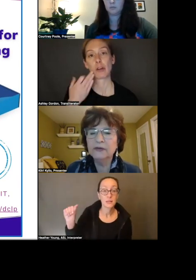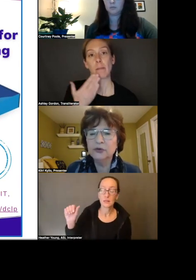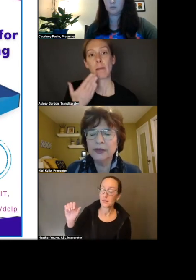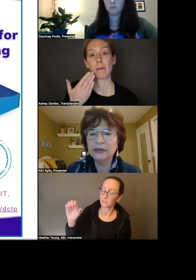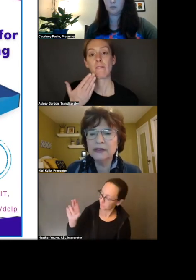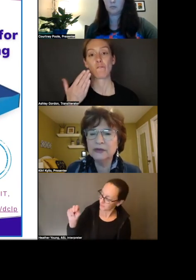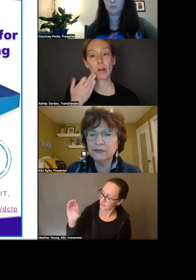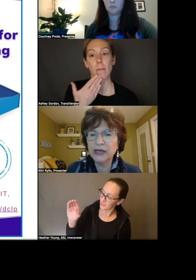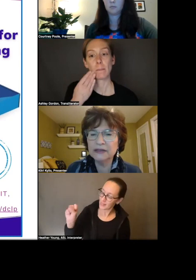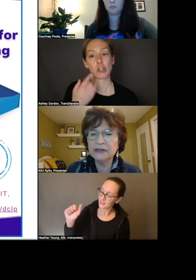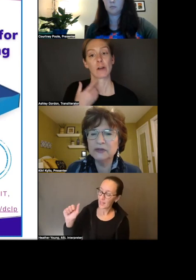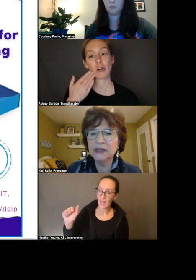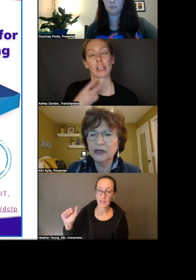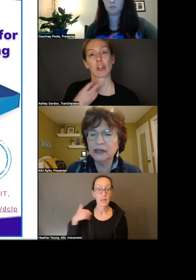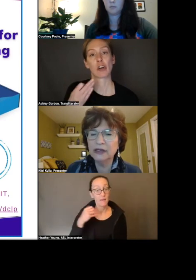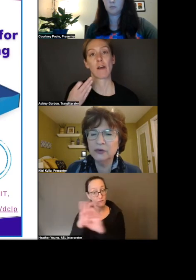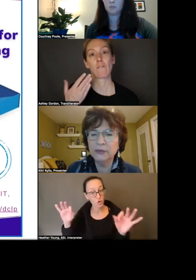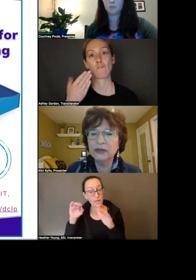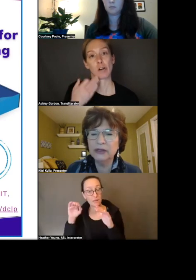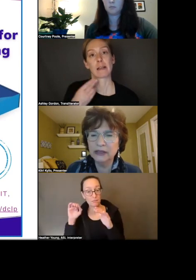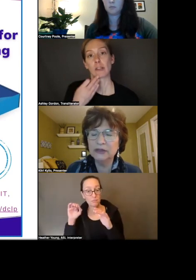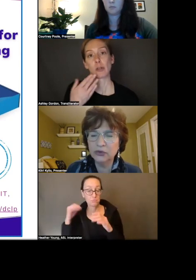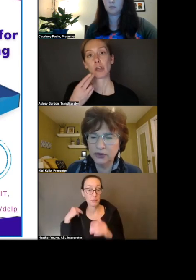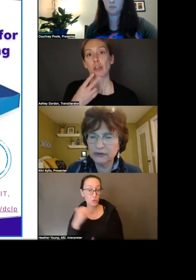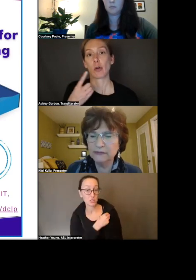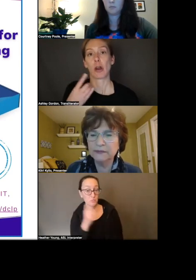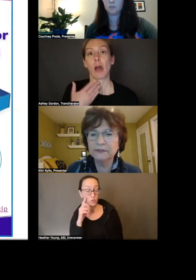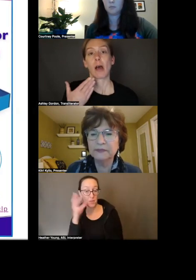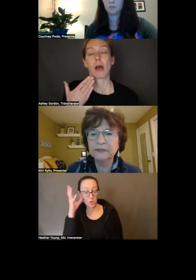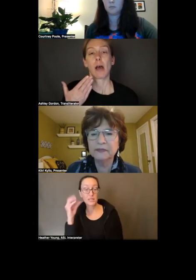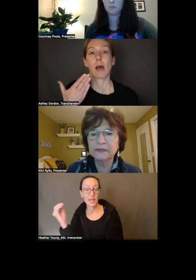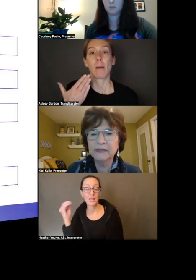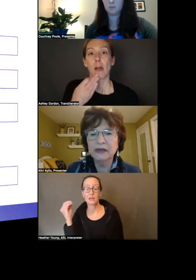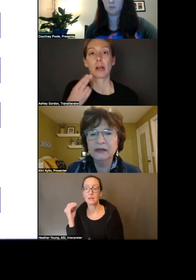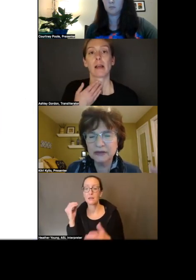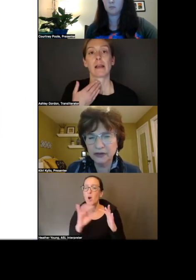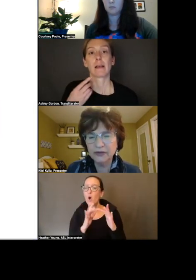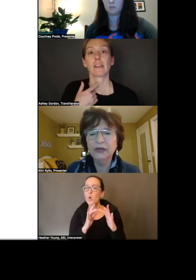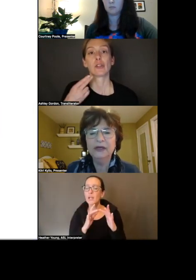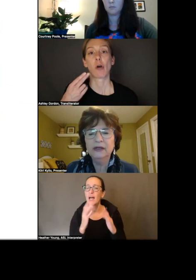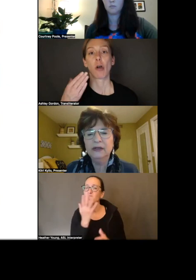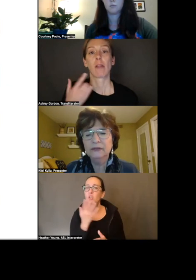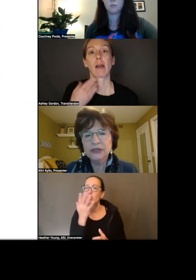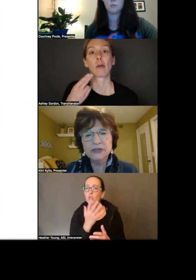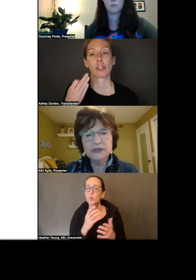for new parents, there's free access to the online cued American English course. There's other resources.